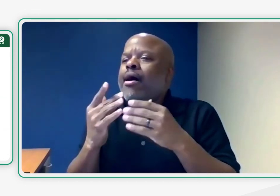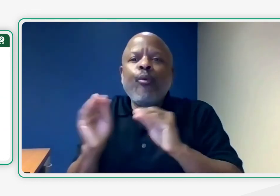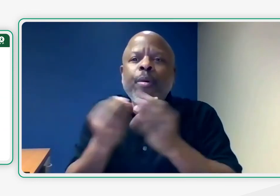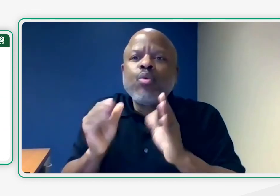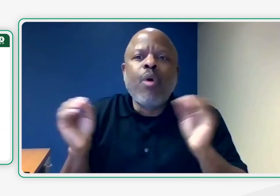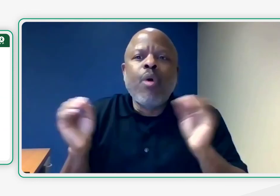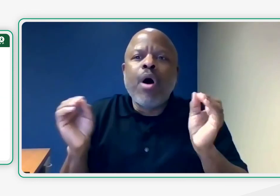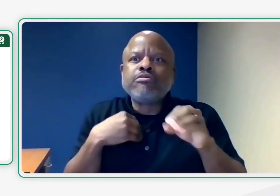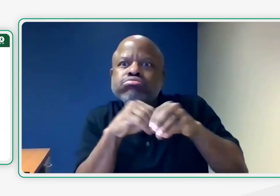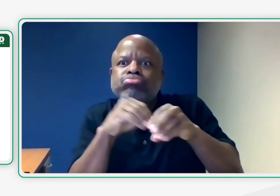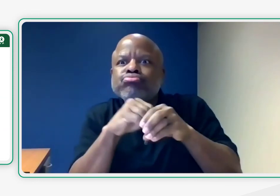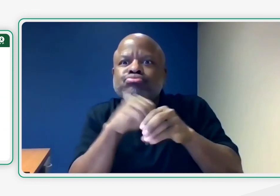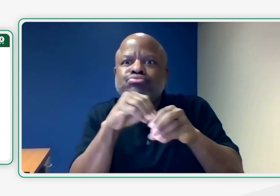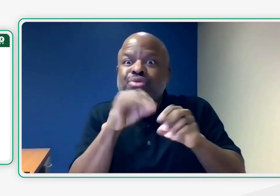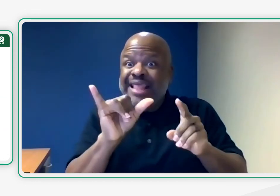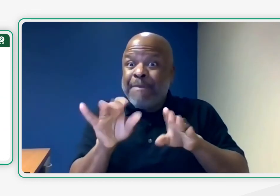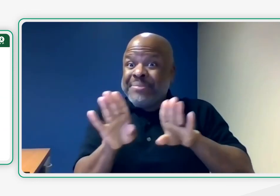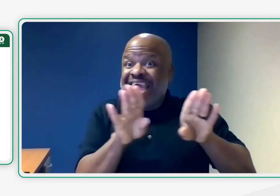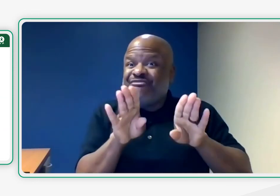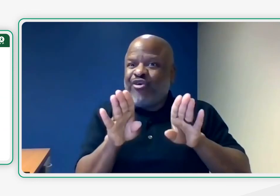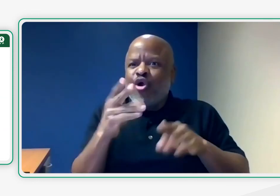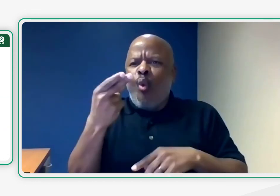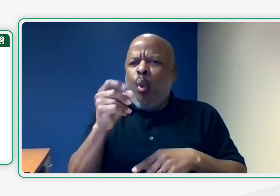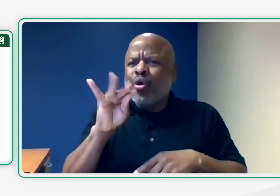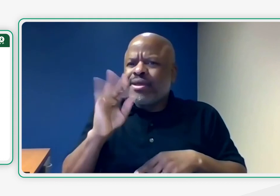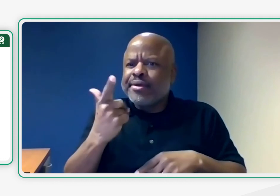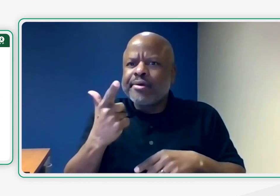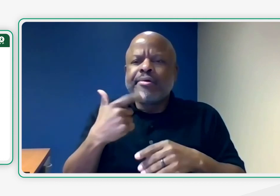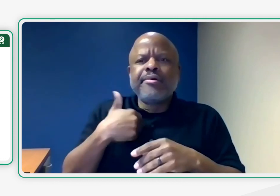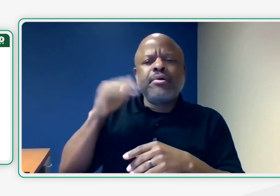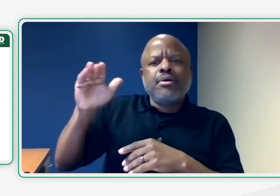where you don't want to give it up. You're in a deficit type of mindset, and you're just concerned